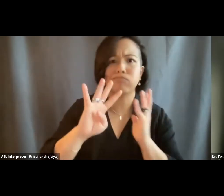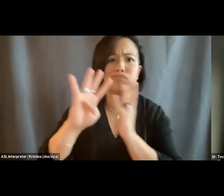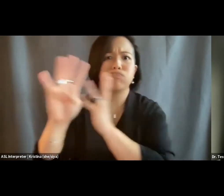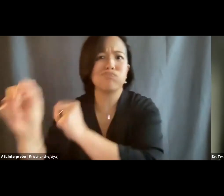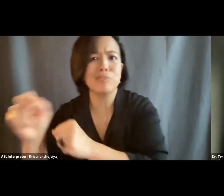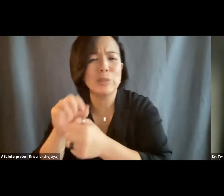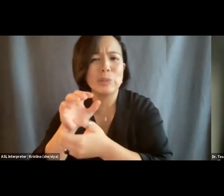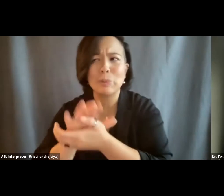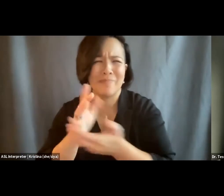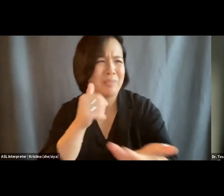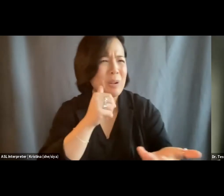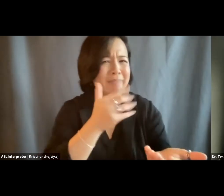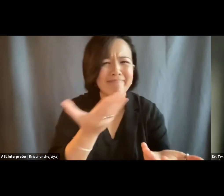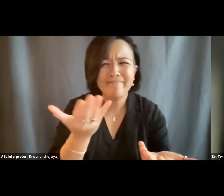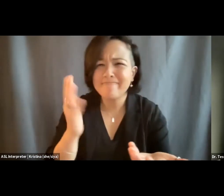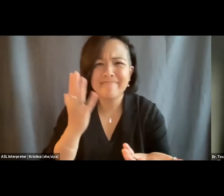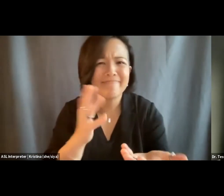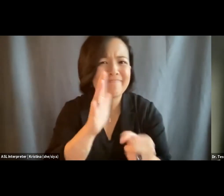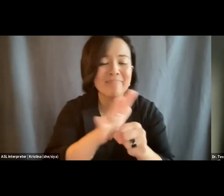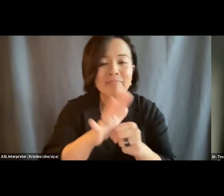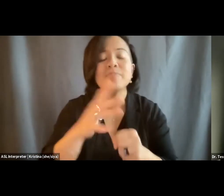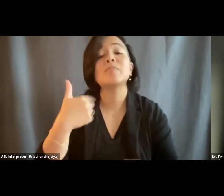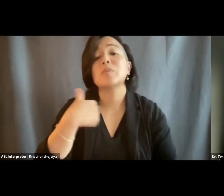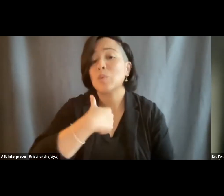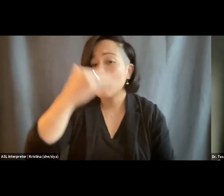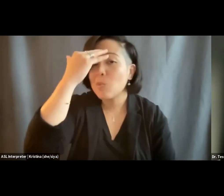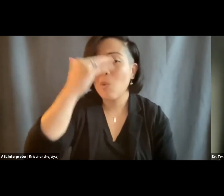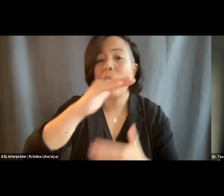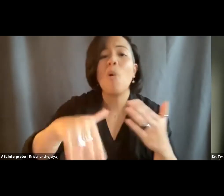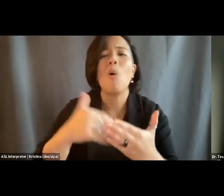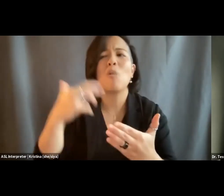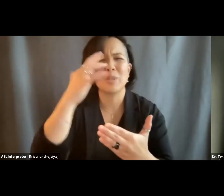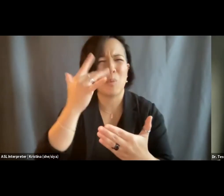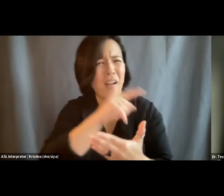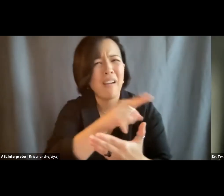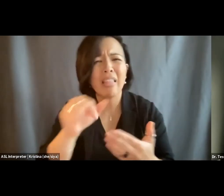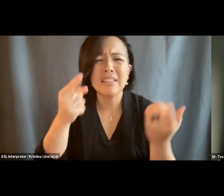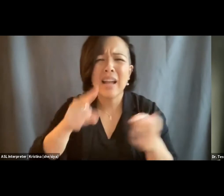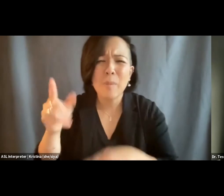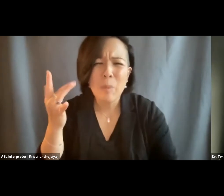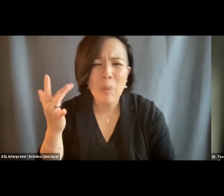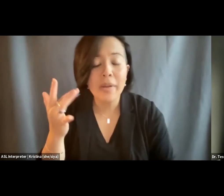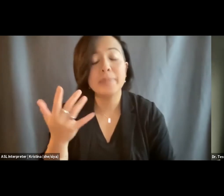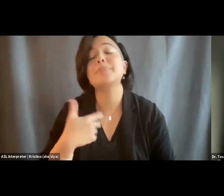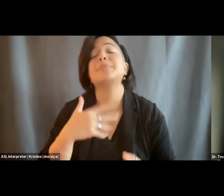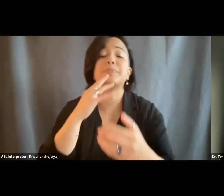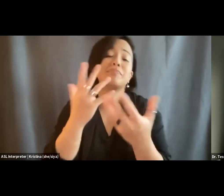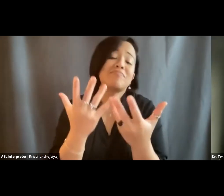And, we know all of the reasons why this is happening. And I would say that this issue